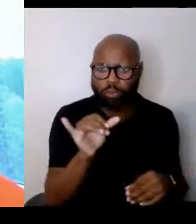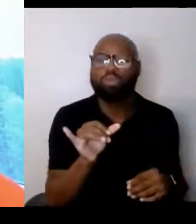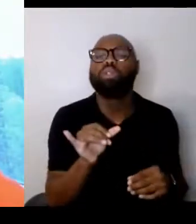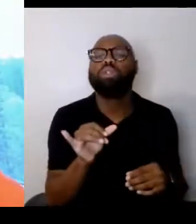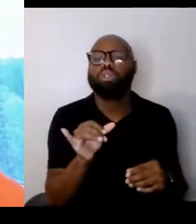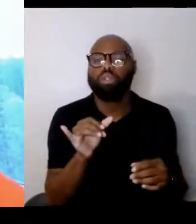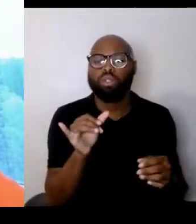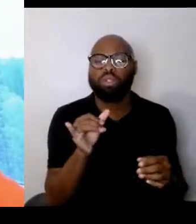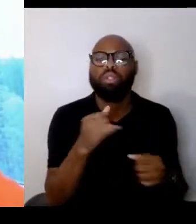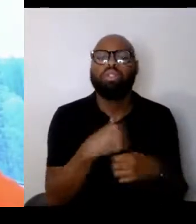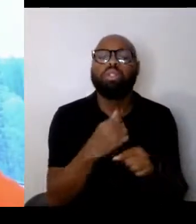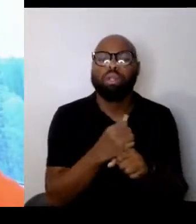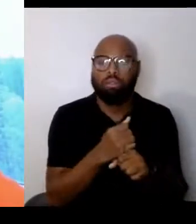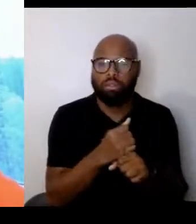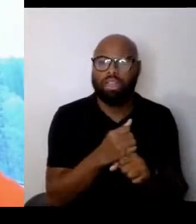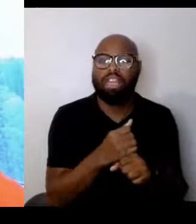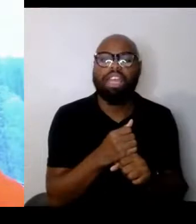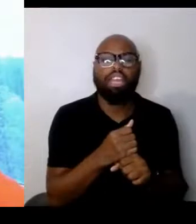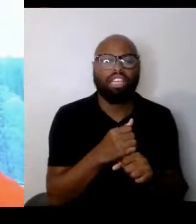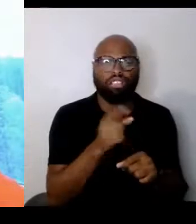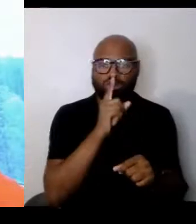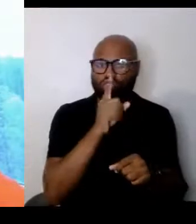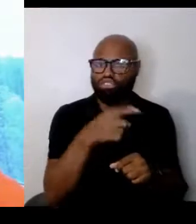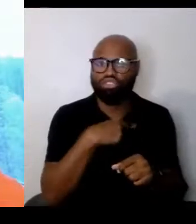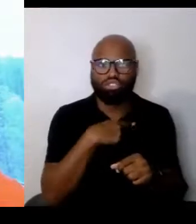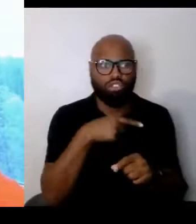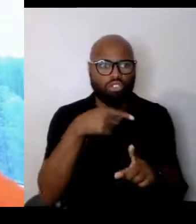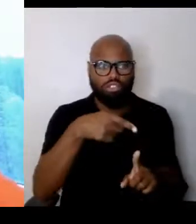and front the experience of Black immigrants